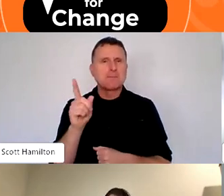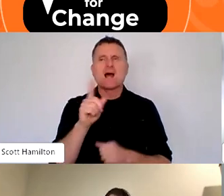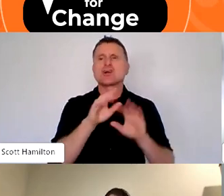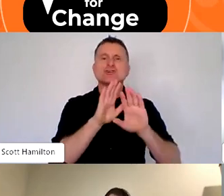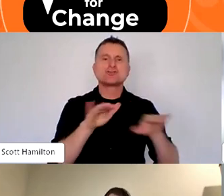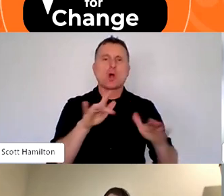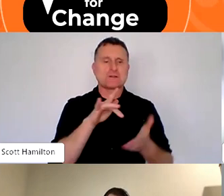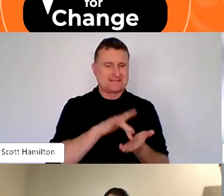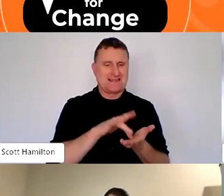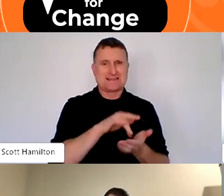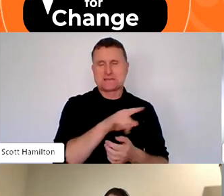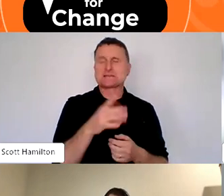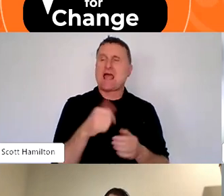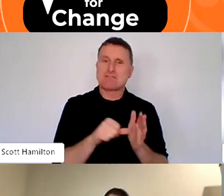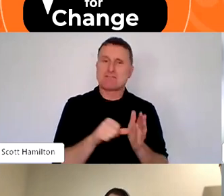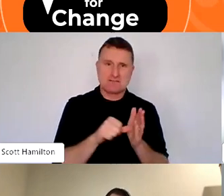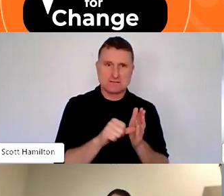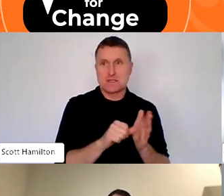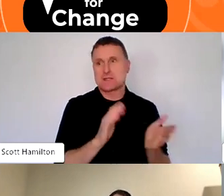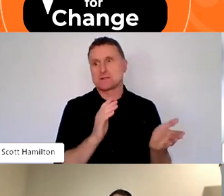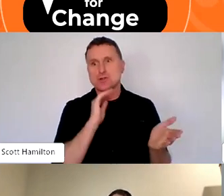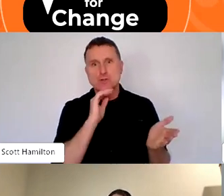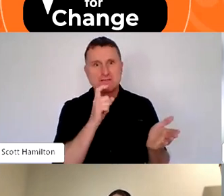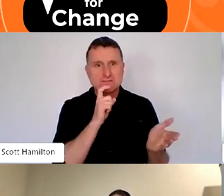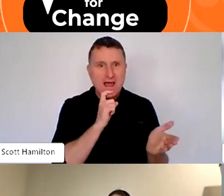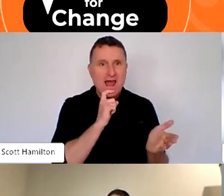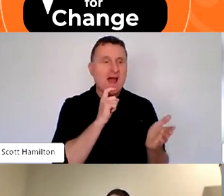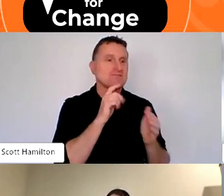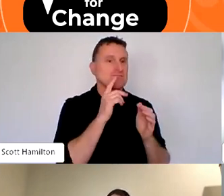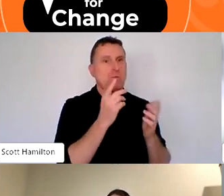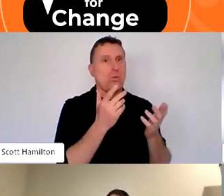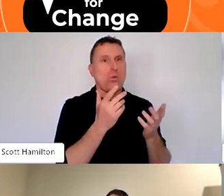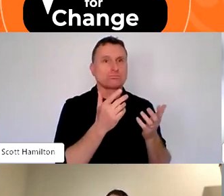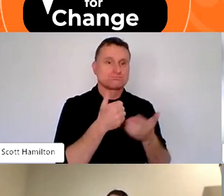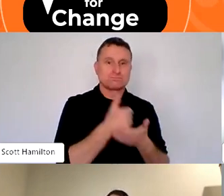to staffing and their own resourcing. But Te Whāriki, the New Zealand